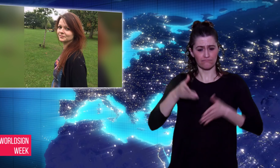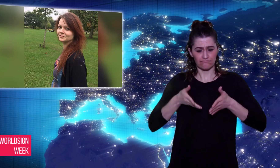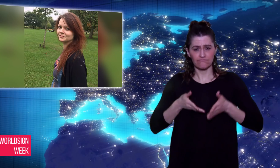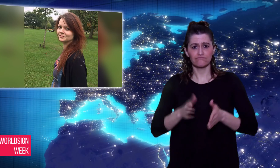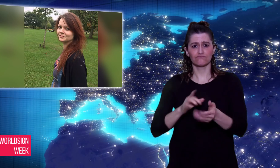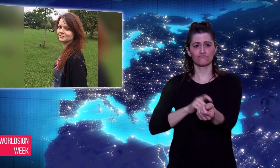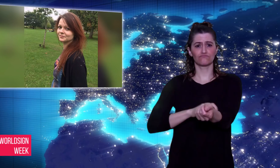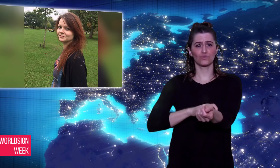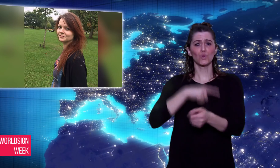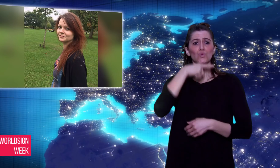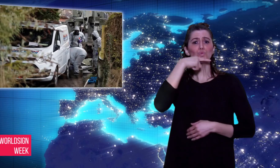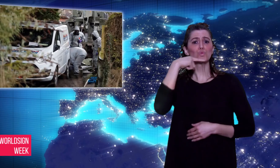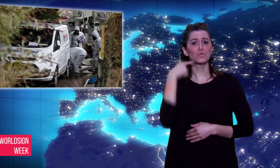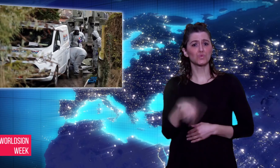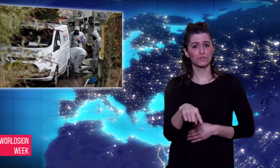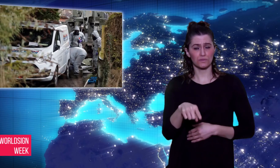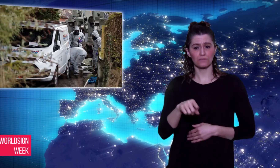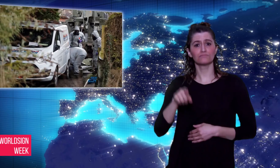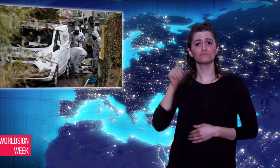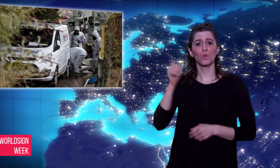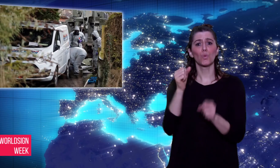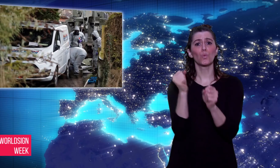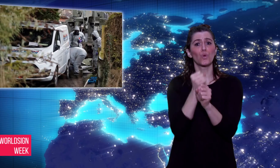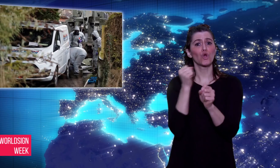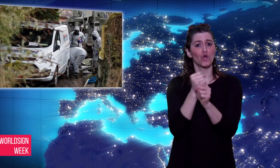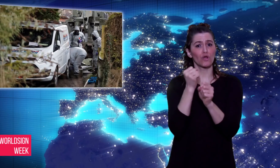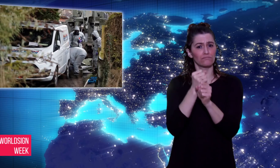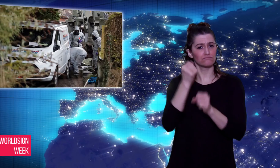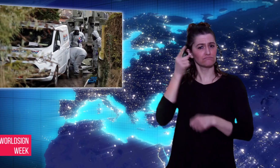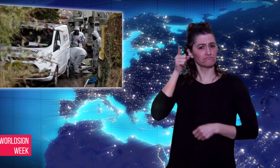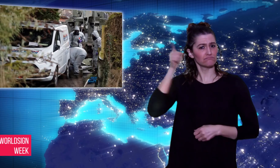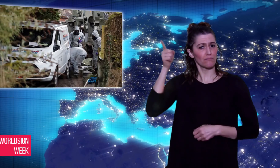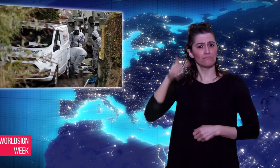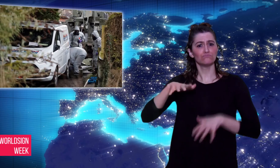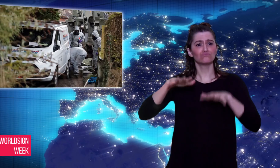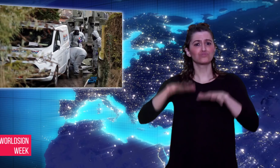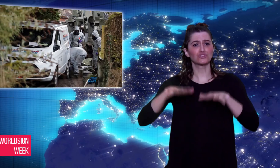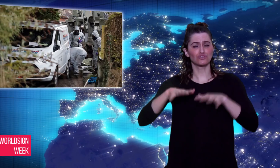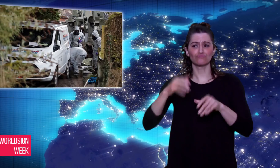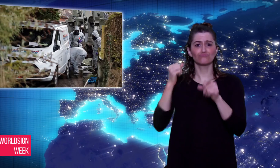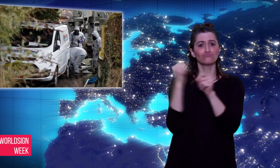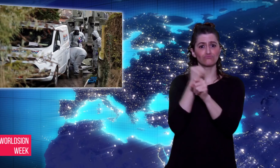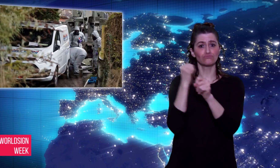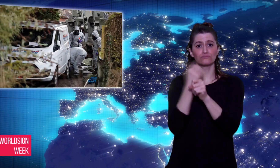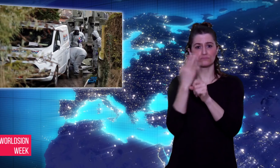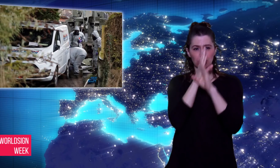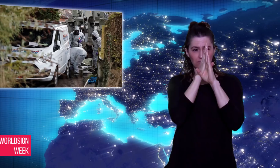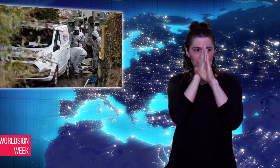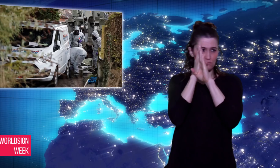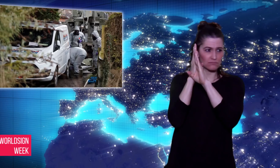Skripal was a Russian who commited treason